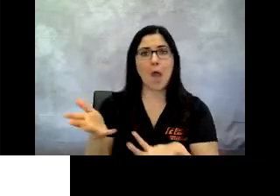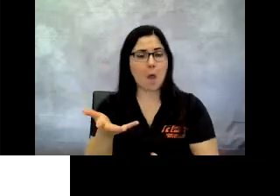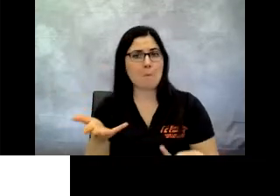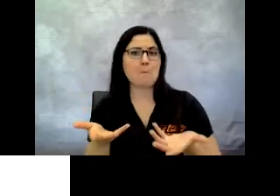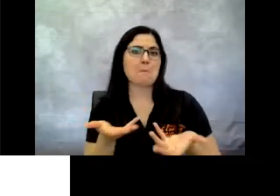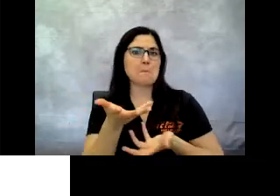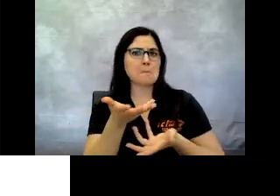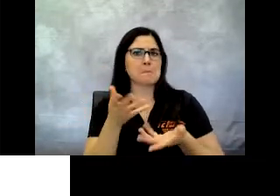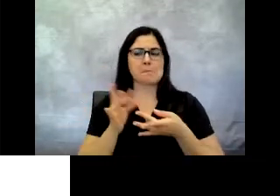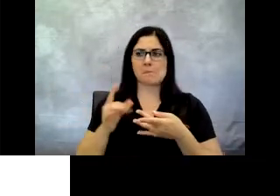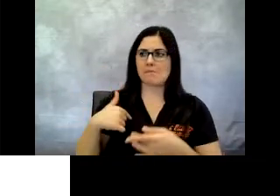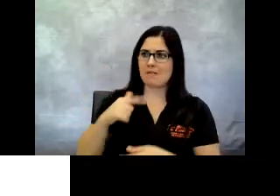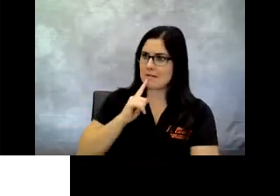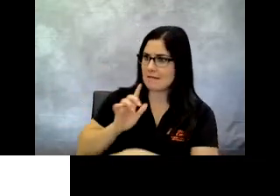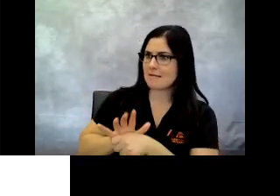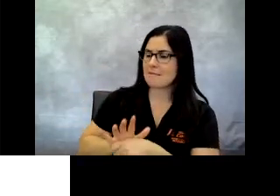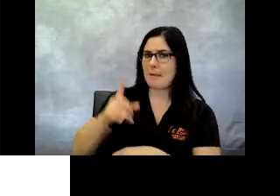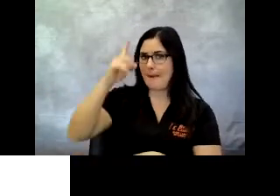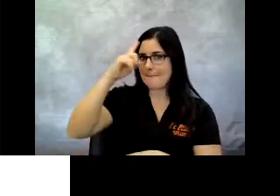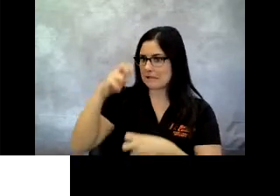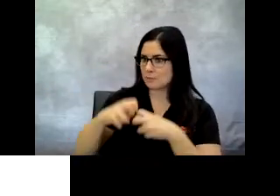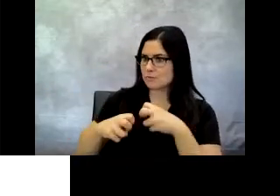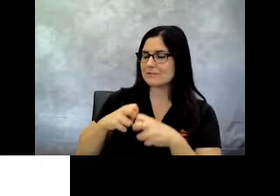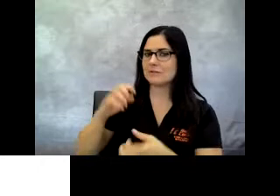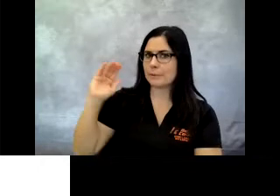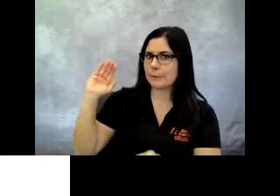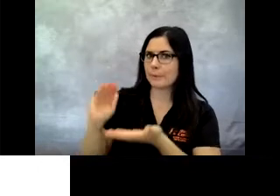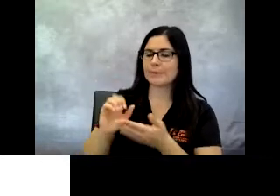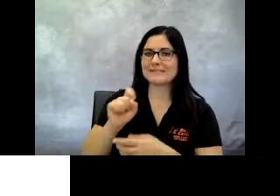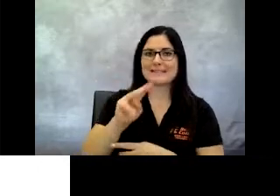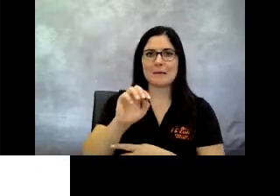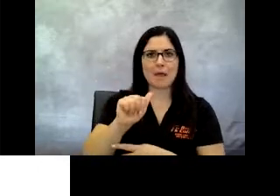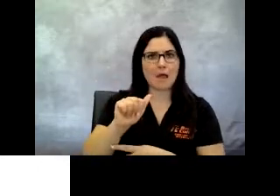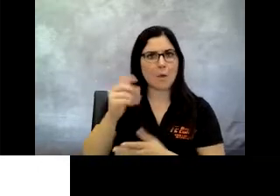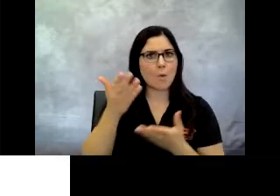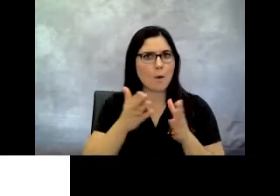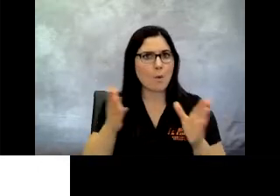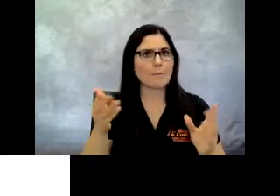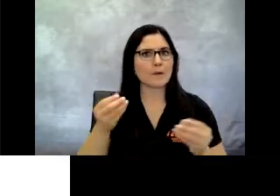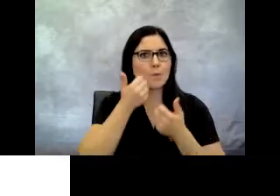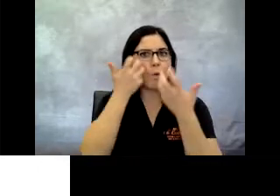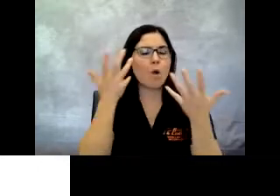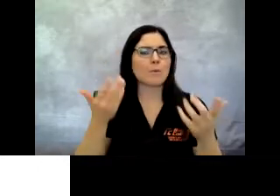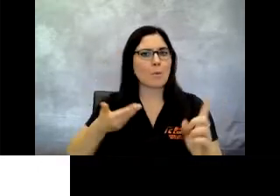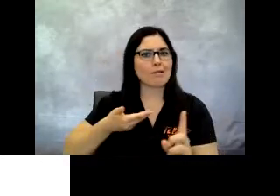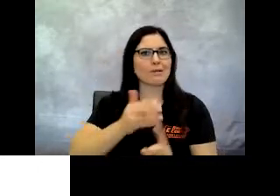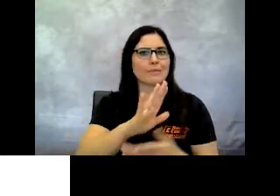commitment of mental illness to reduce that stigma. Be welcoming of students that have a mental illness,